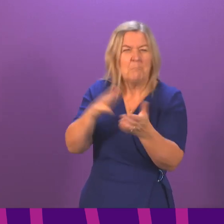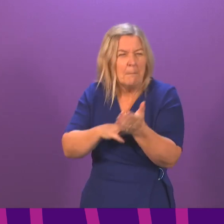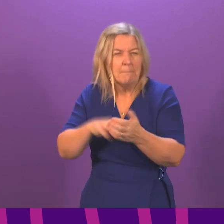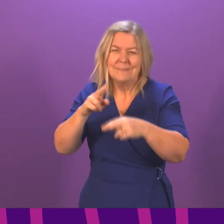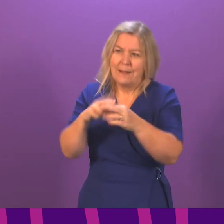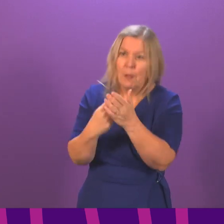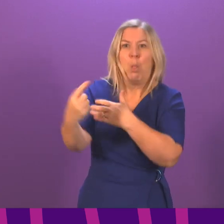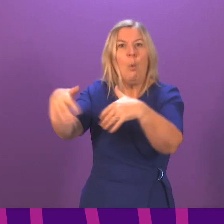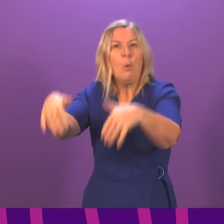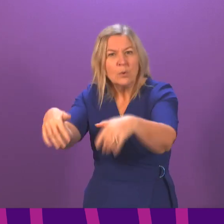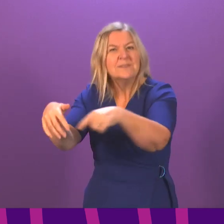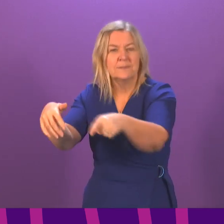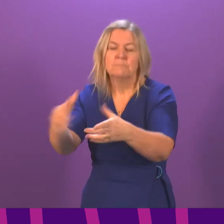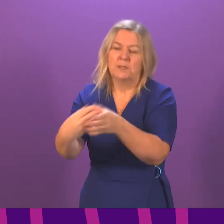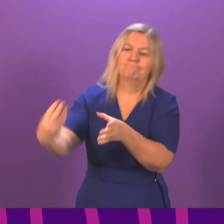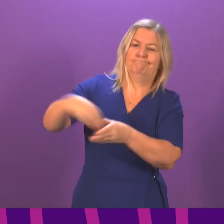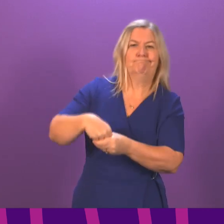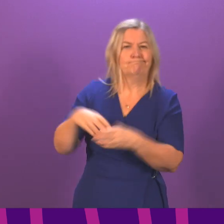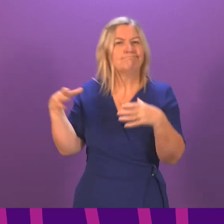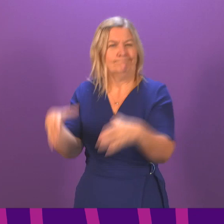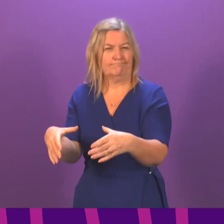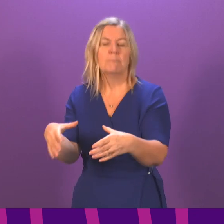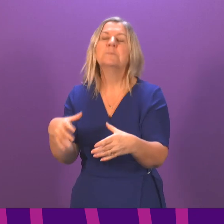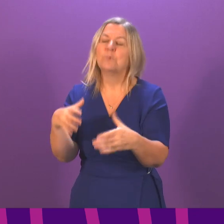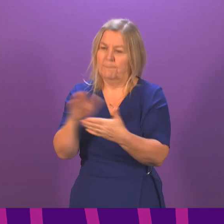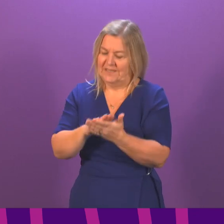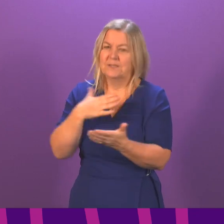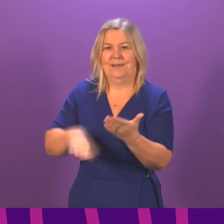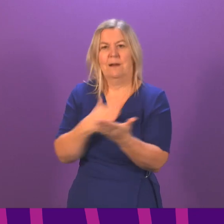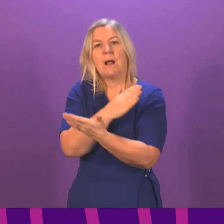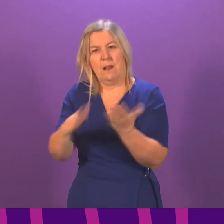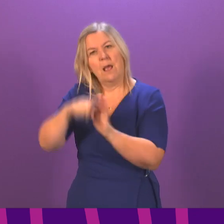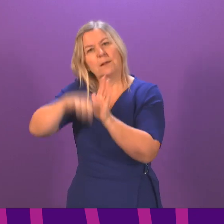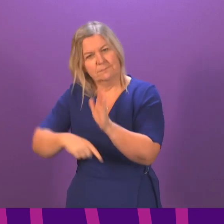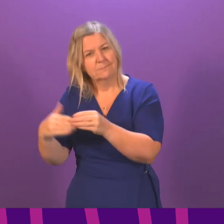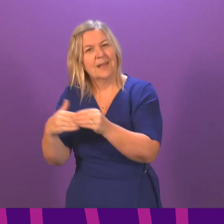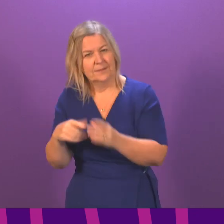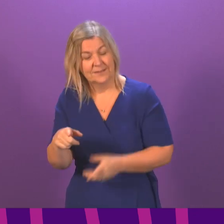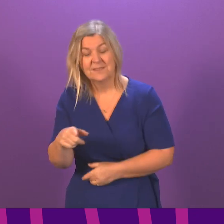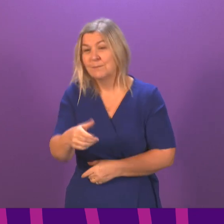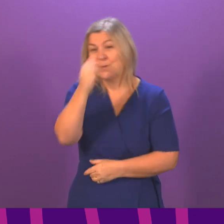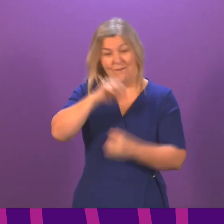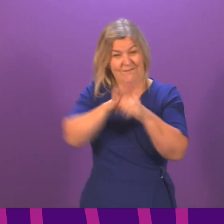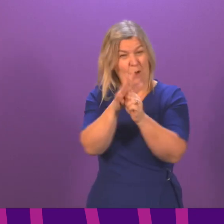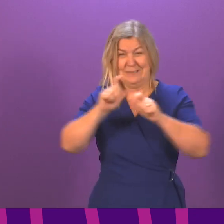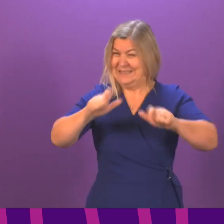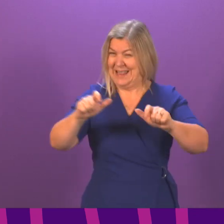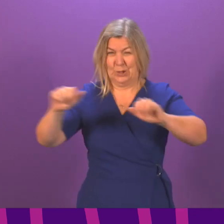that clear guidance about boundaries is in place. We also know that the virus will not take a break over Christmas and that indoor gatherings